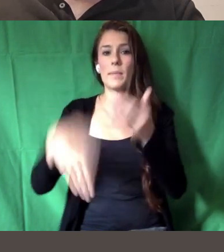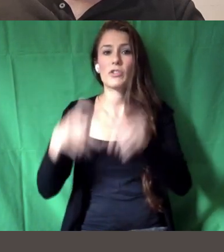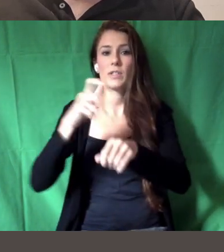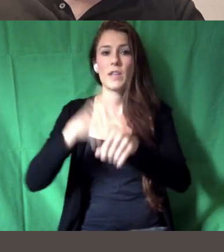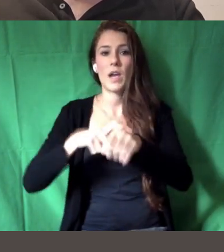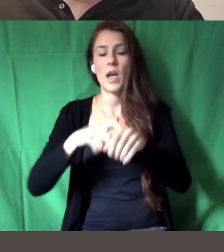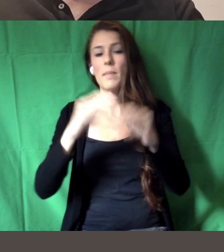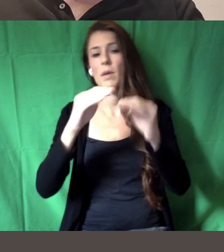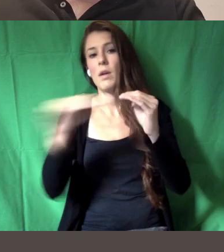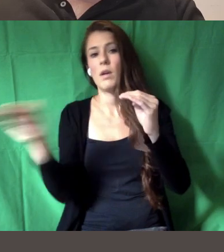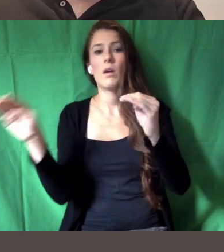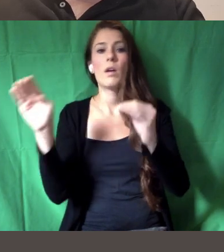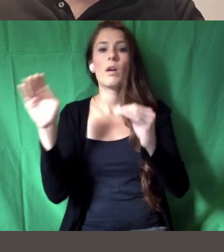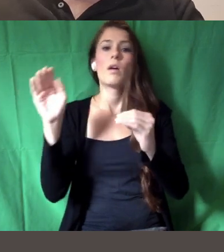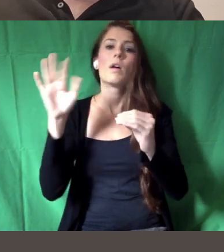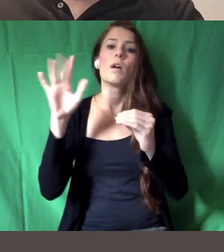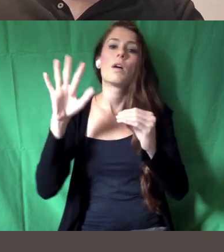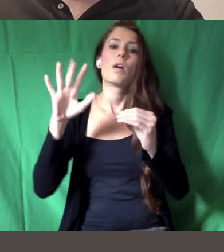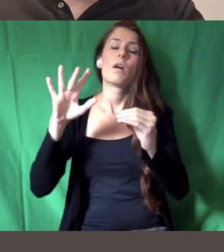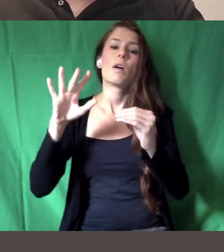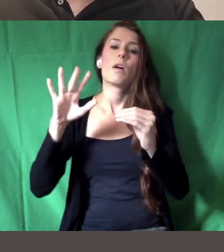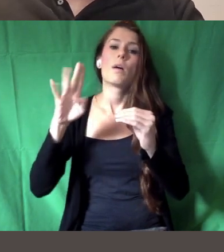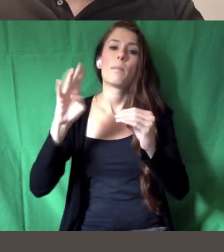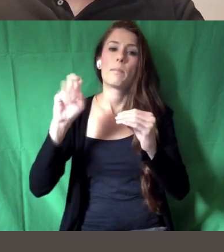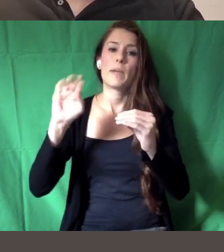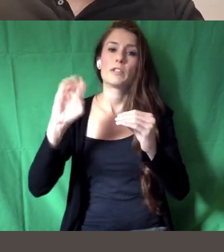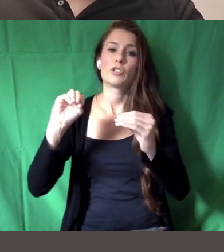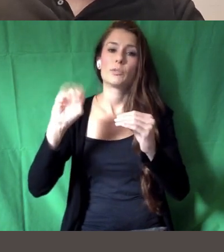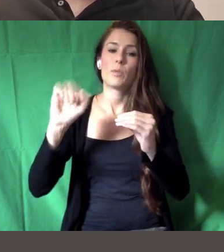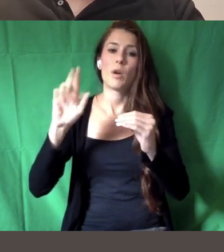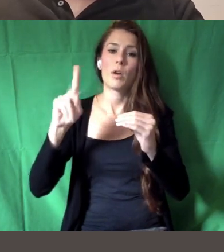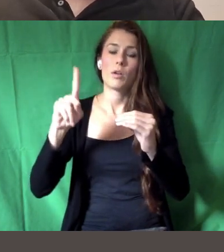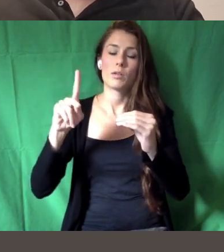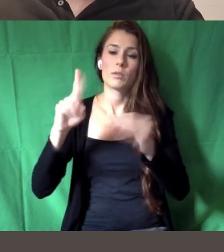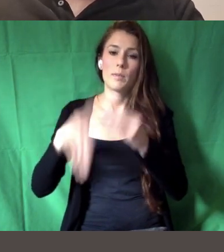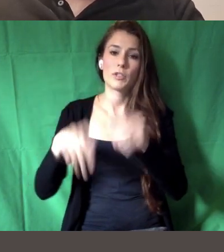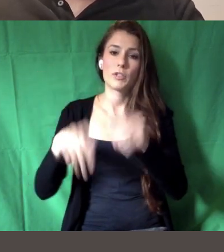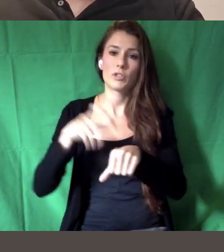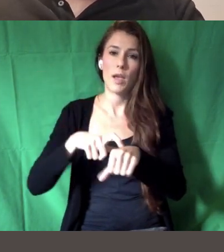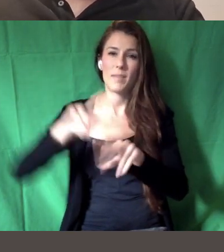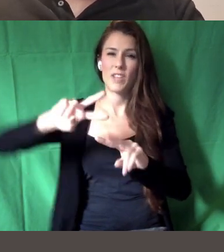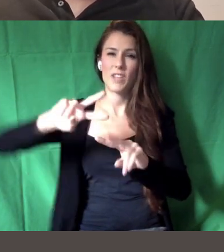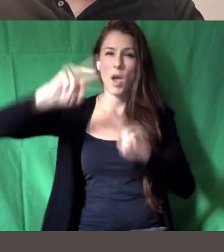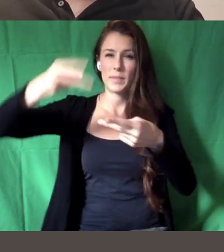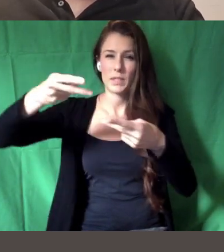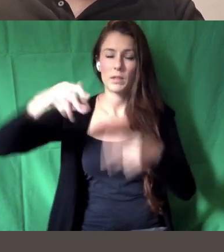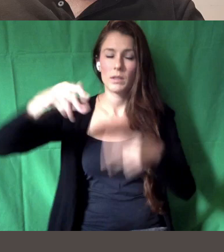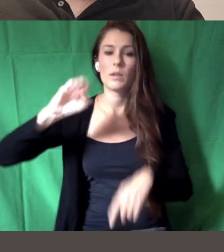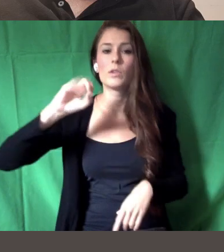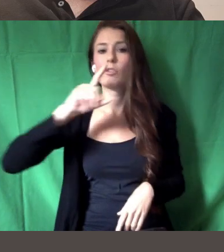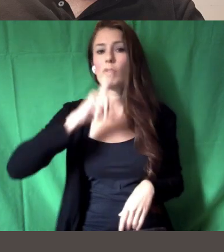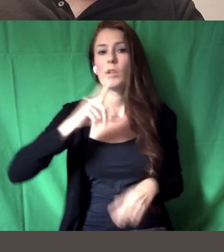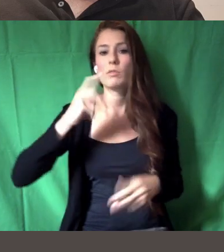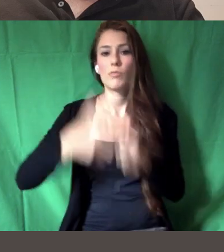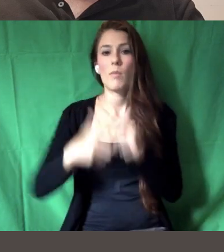completion time is a flipped equation. The problem with this metric is that it could create